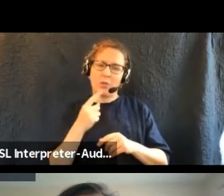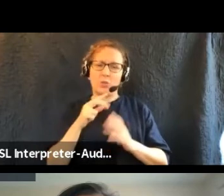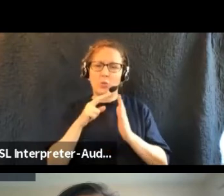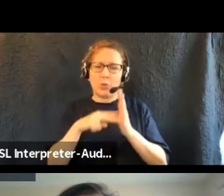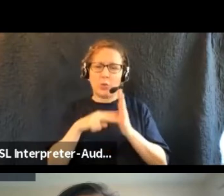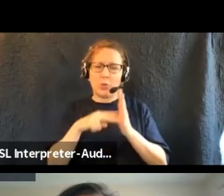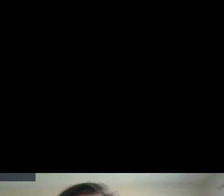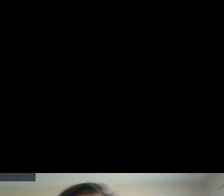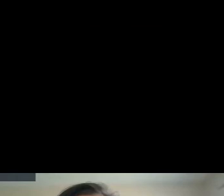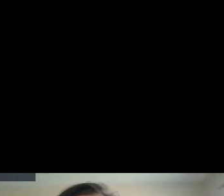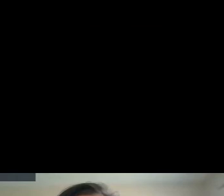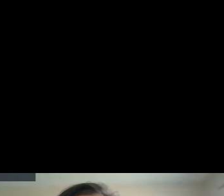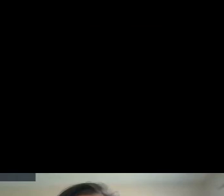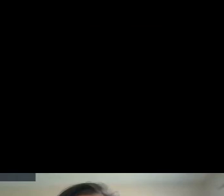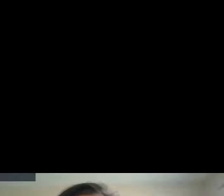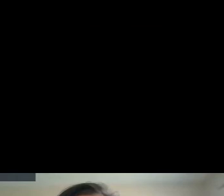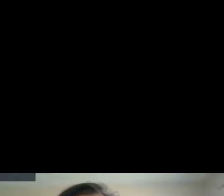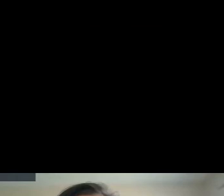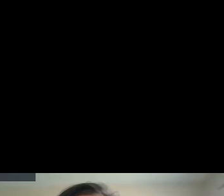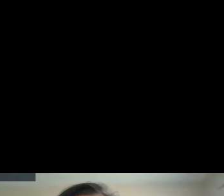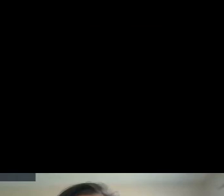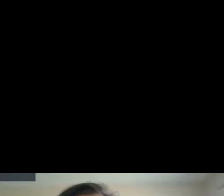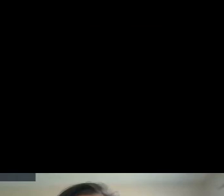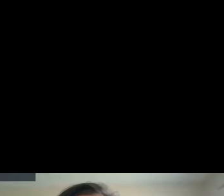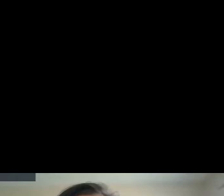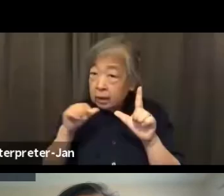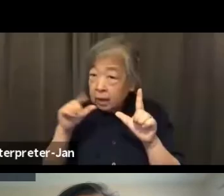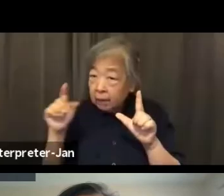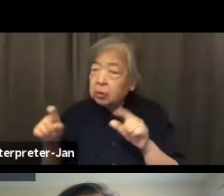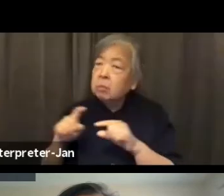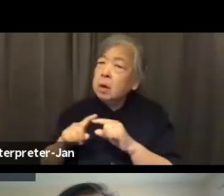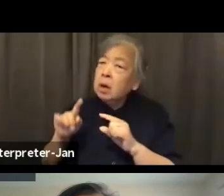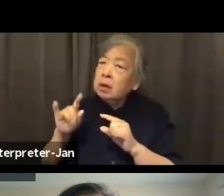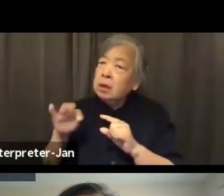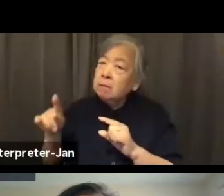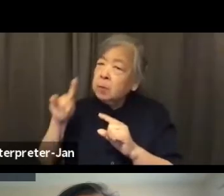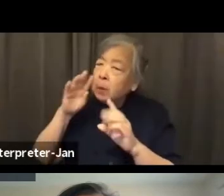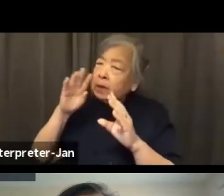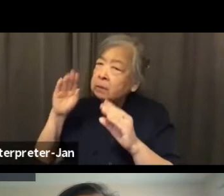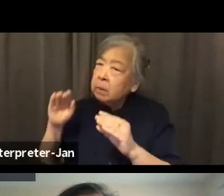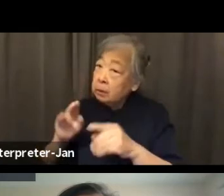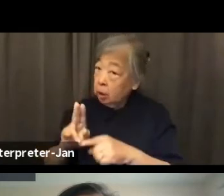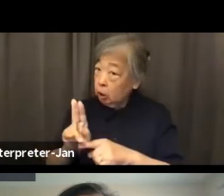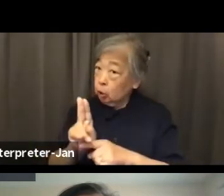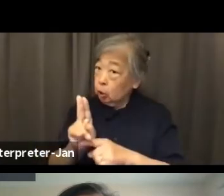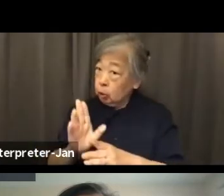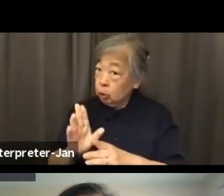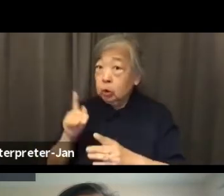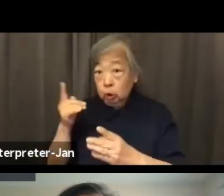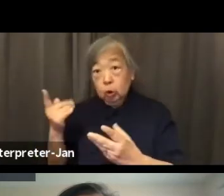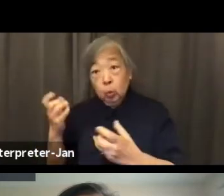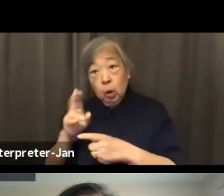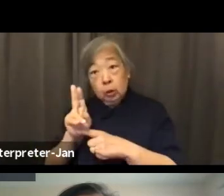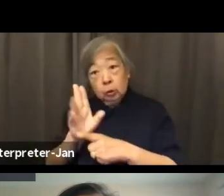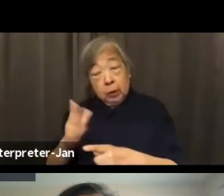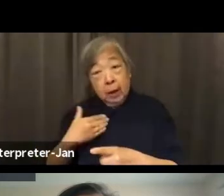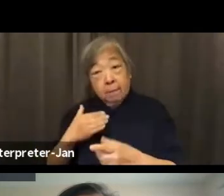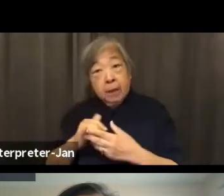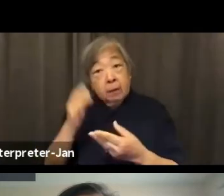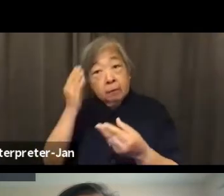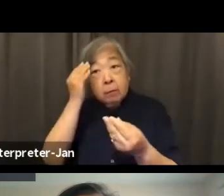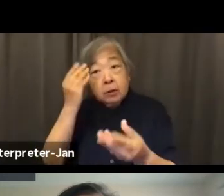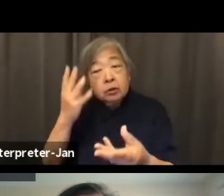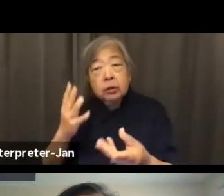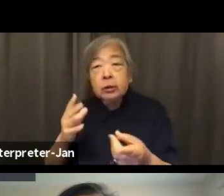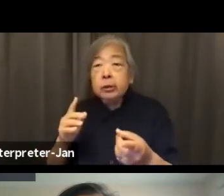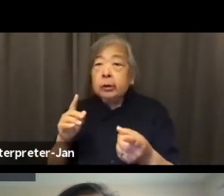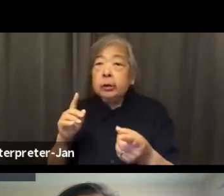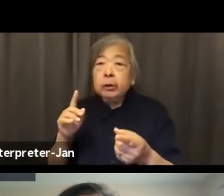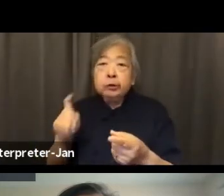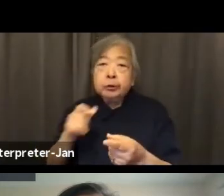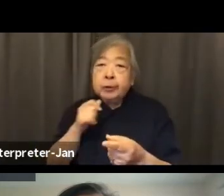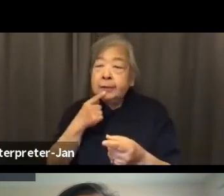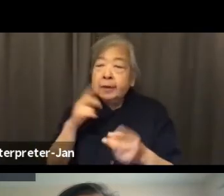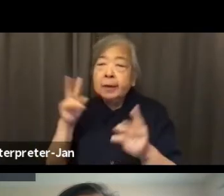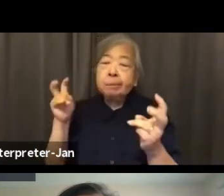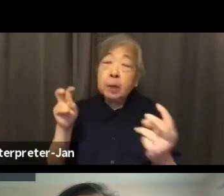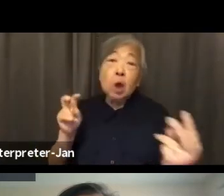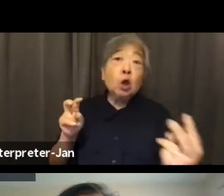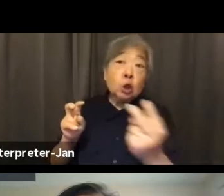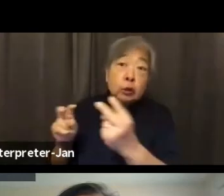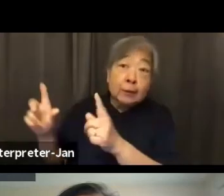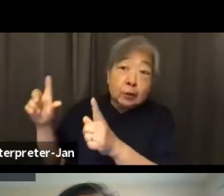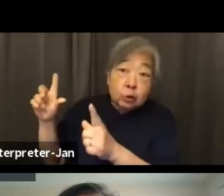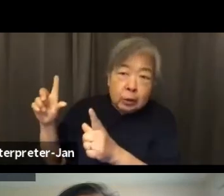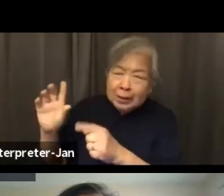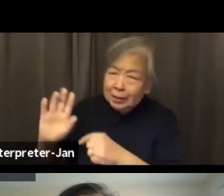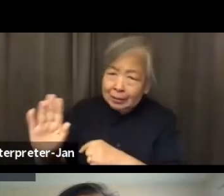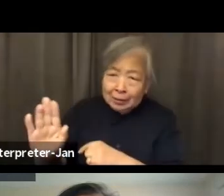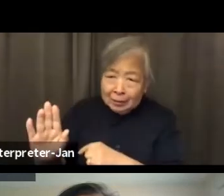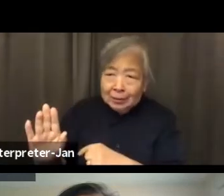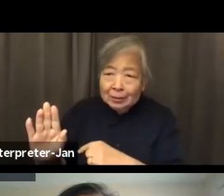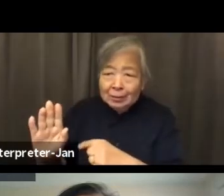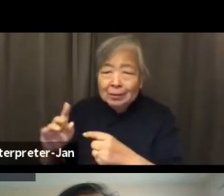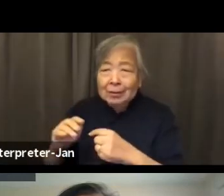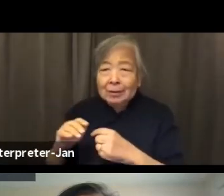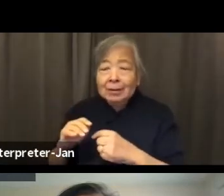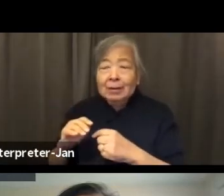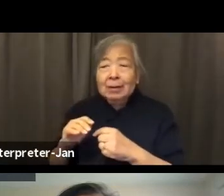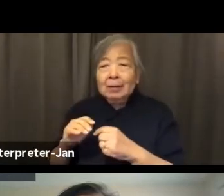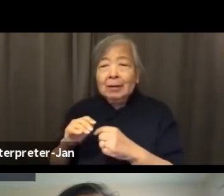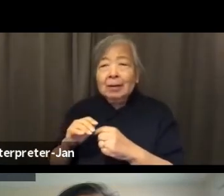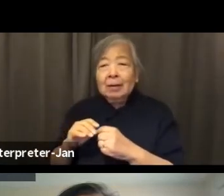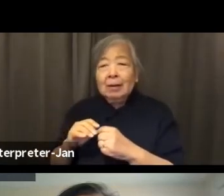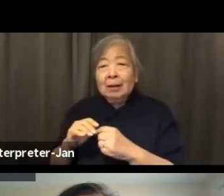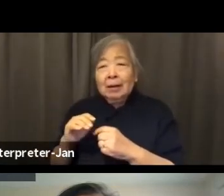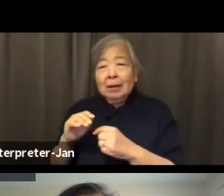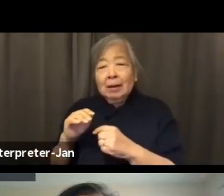but if you expect the user to have that information, don't just say "look at the screen," you know.